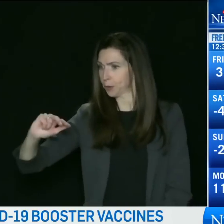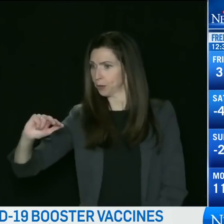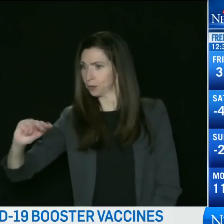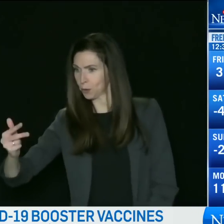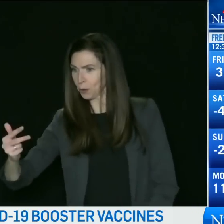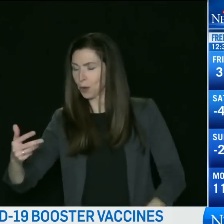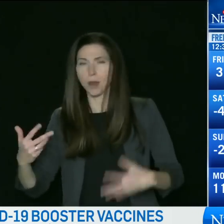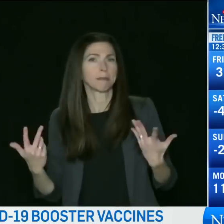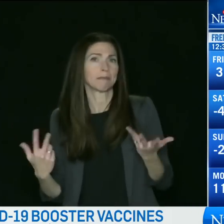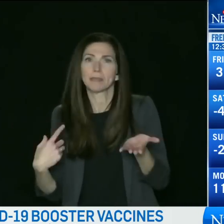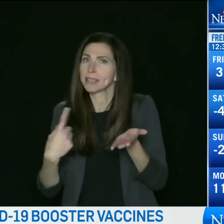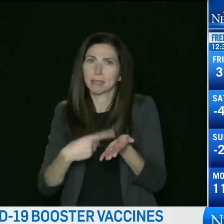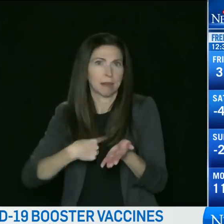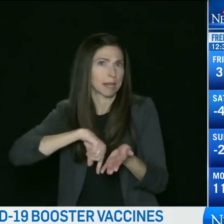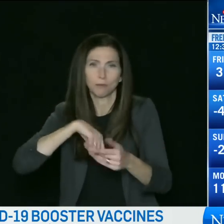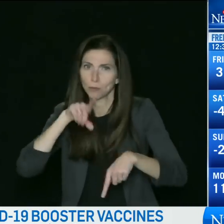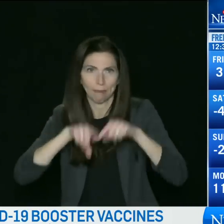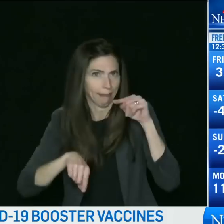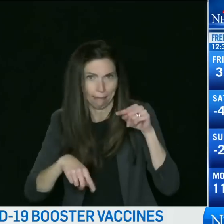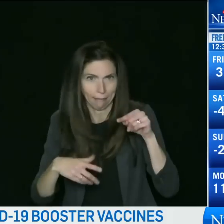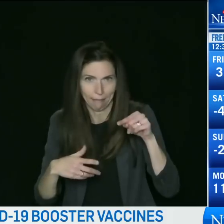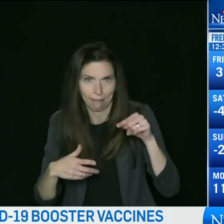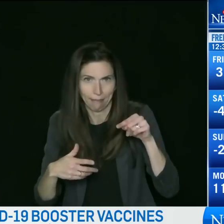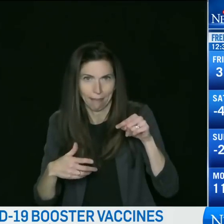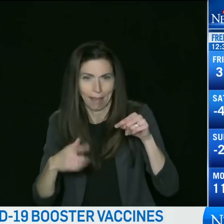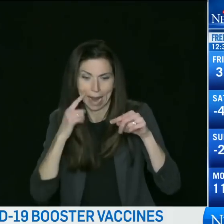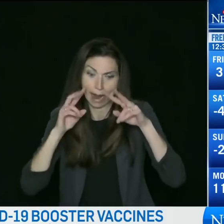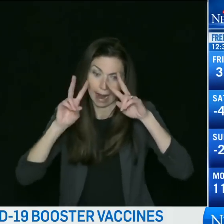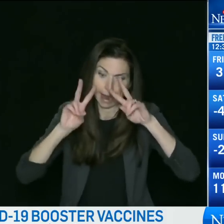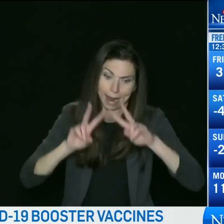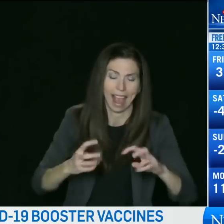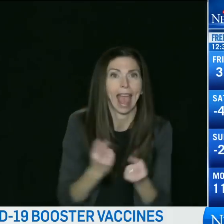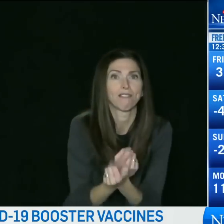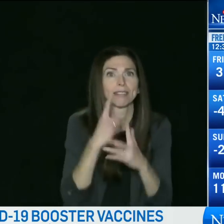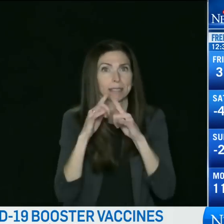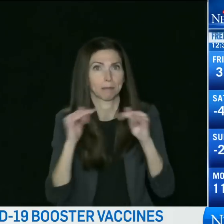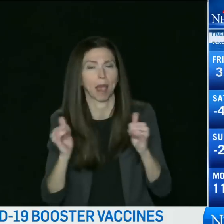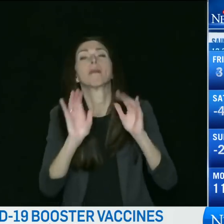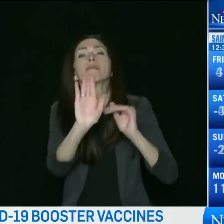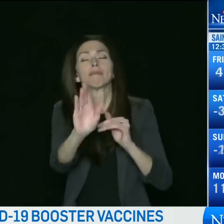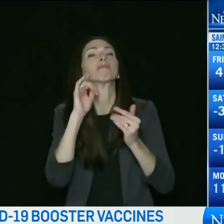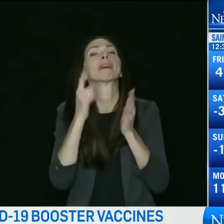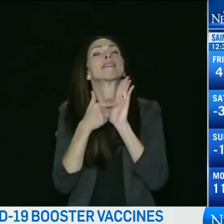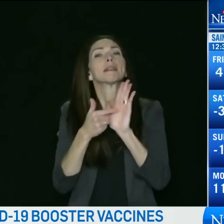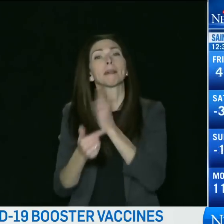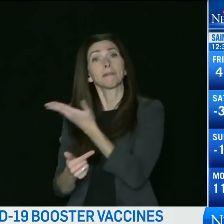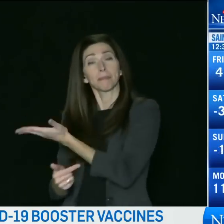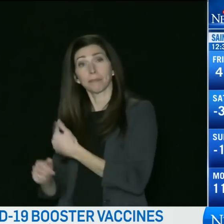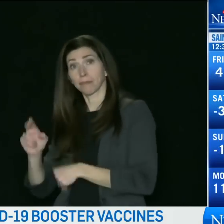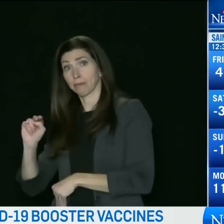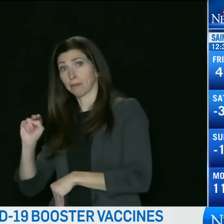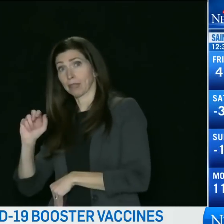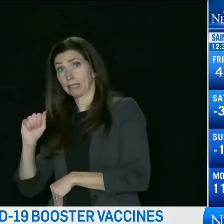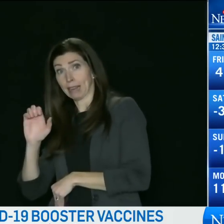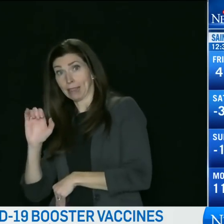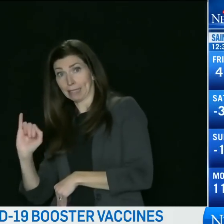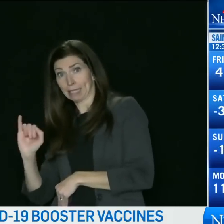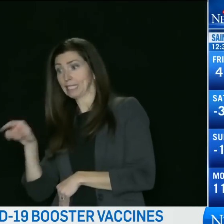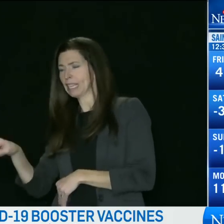AND LOOK AT WHAT IS THE BEST